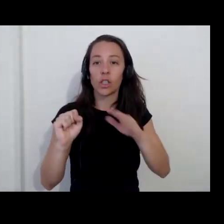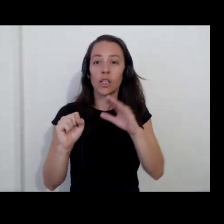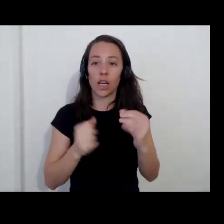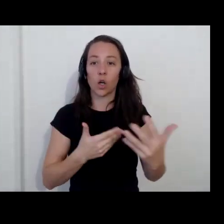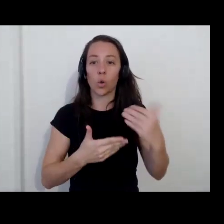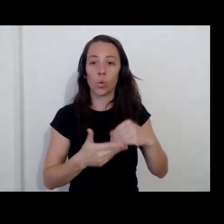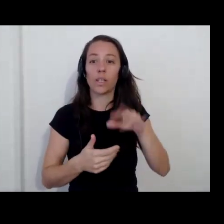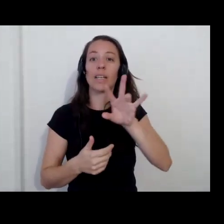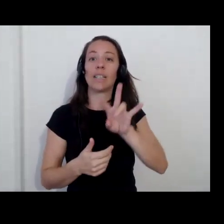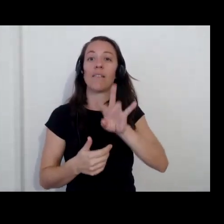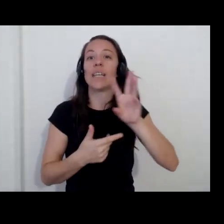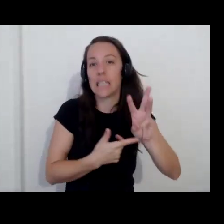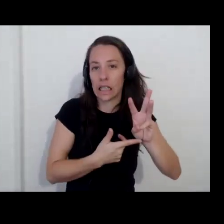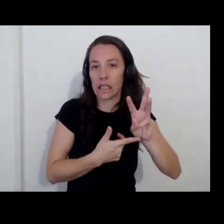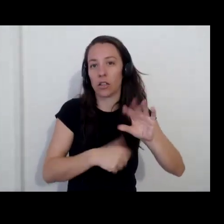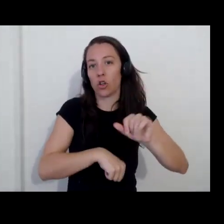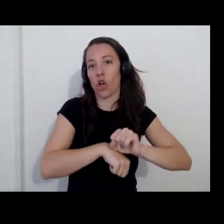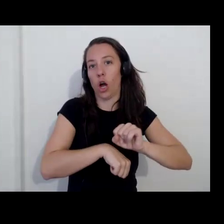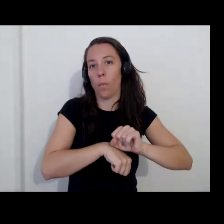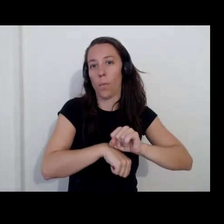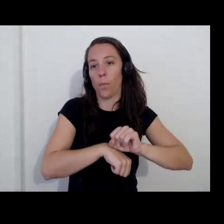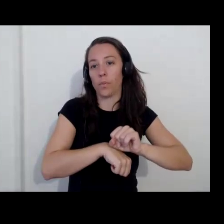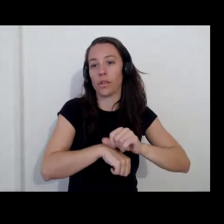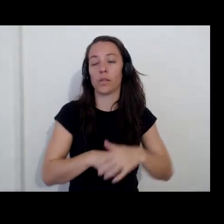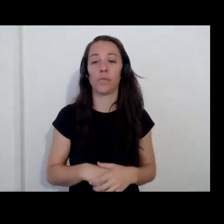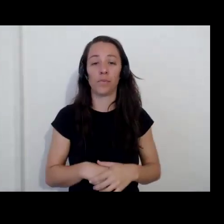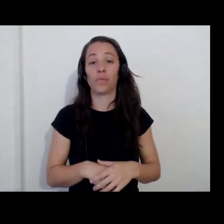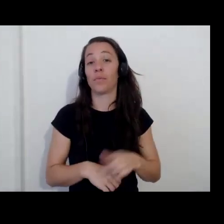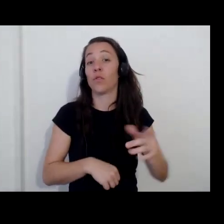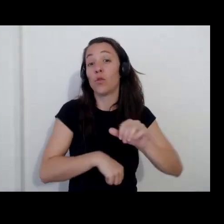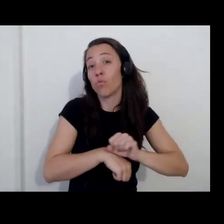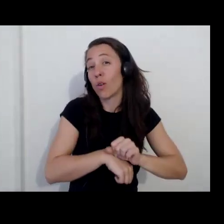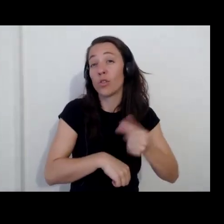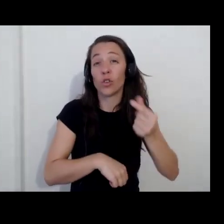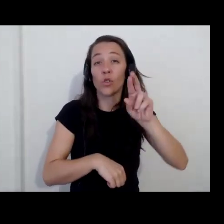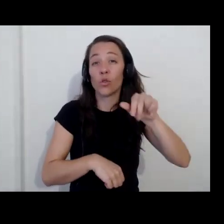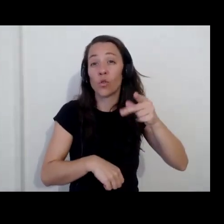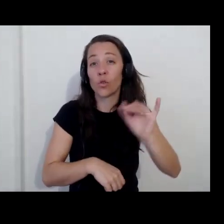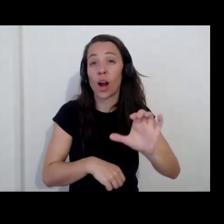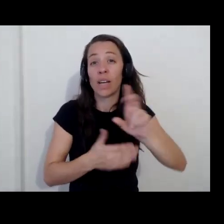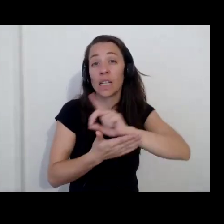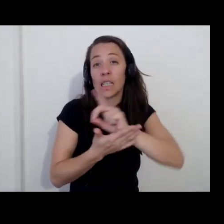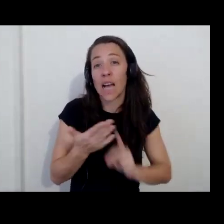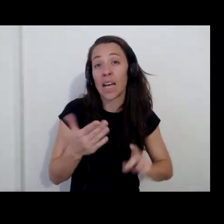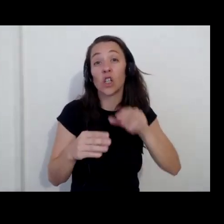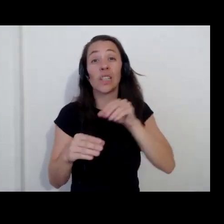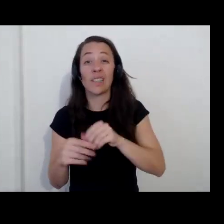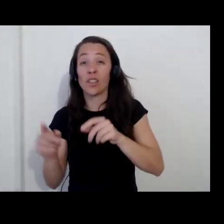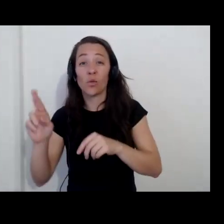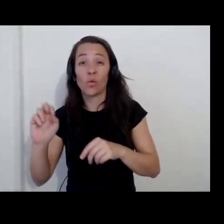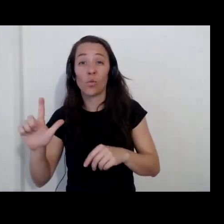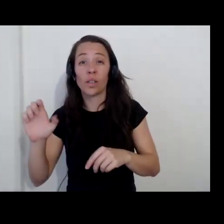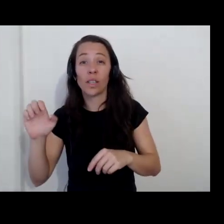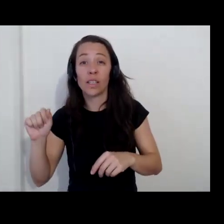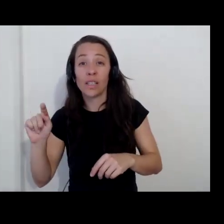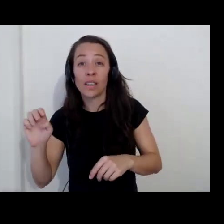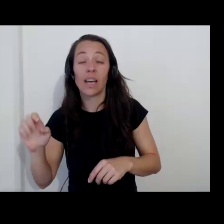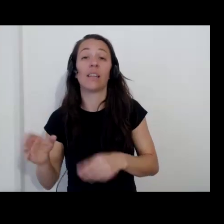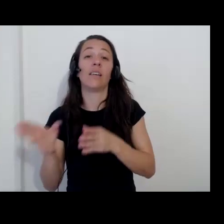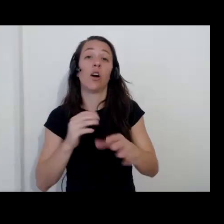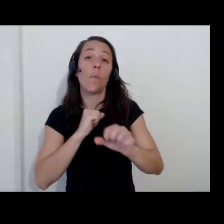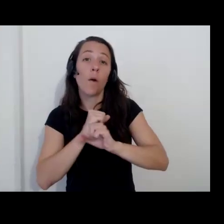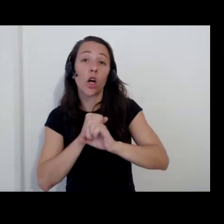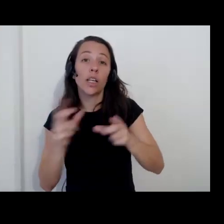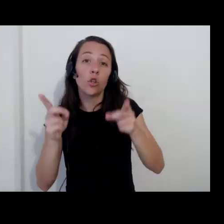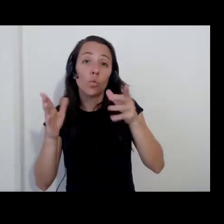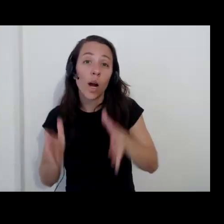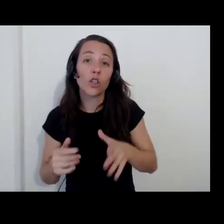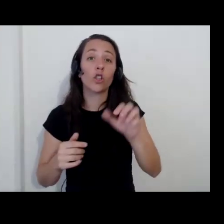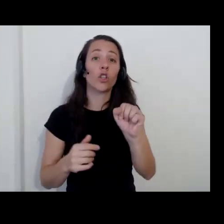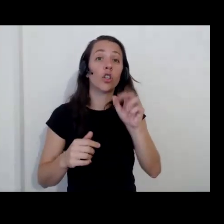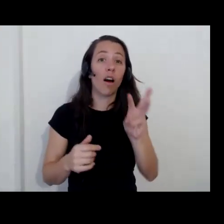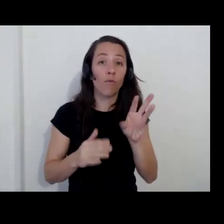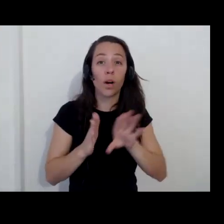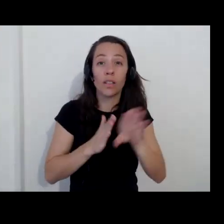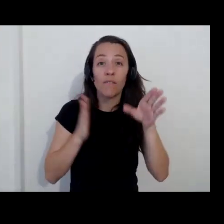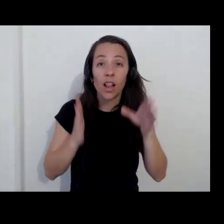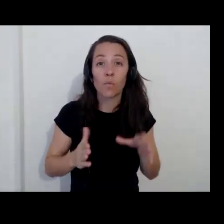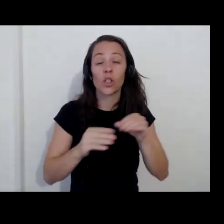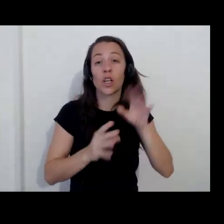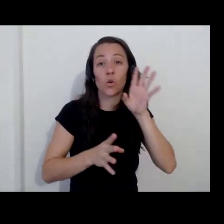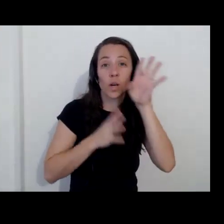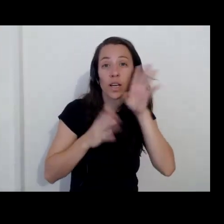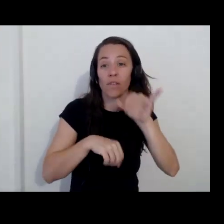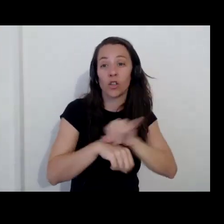These roles range from graphic designers working within real estate companies. To marketing directors and software developers in creative industries.